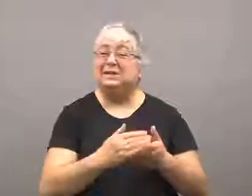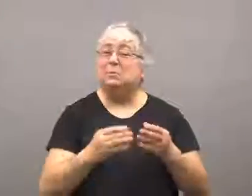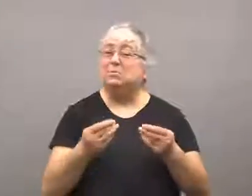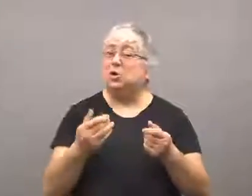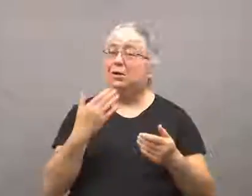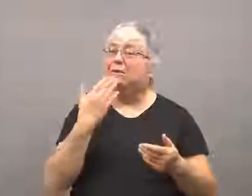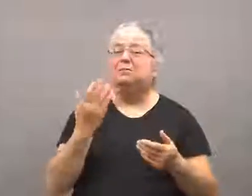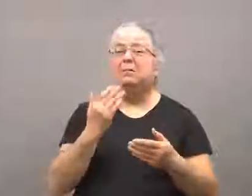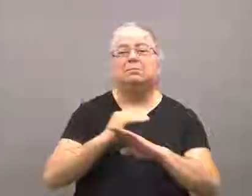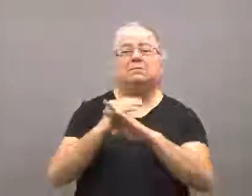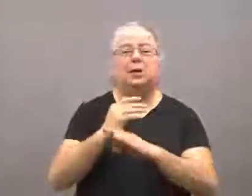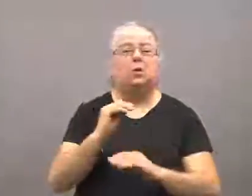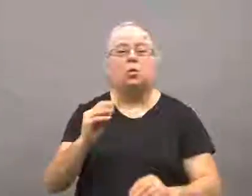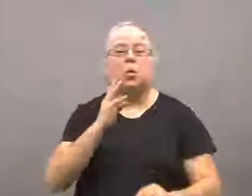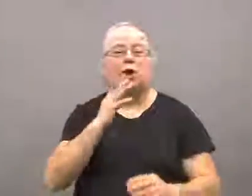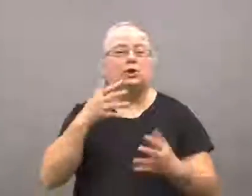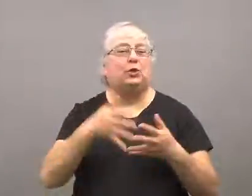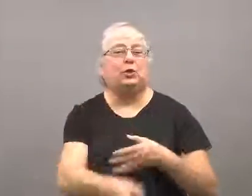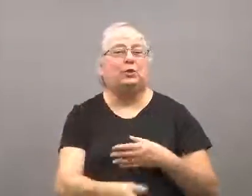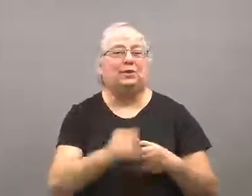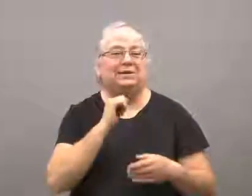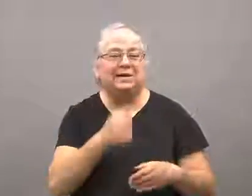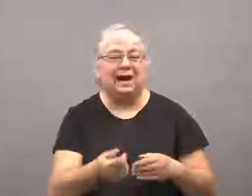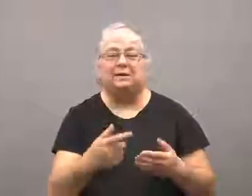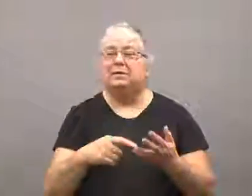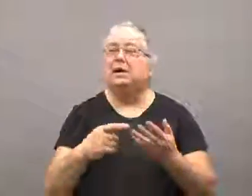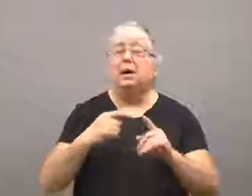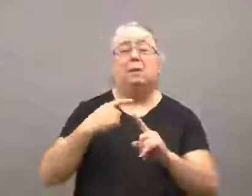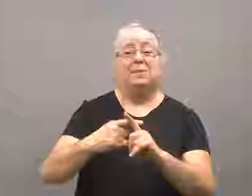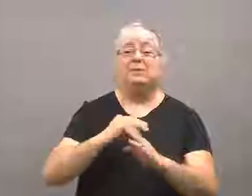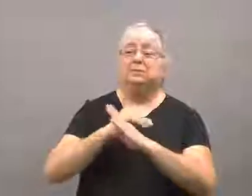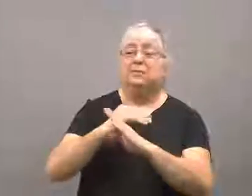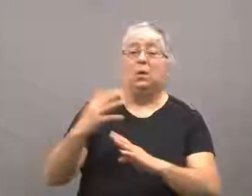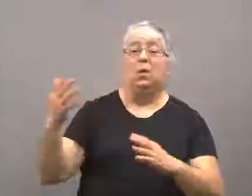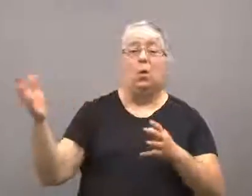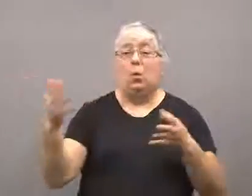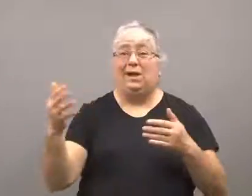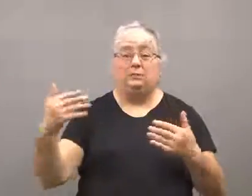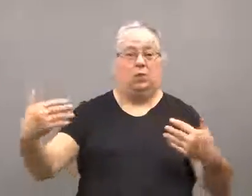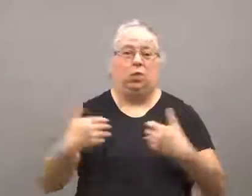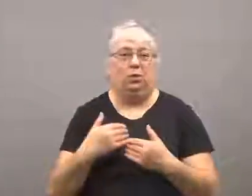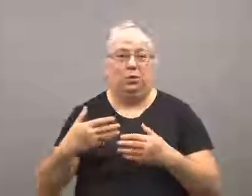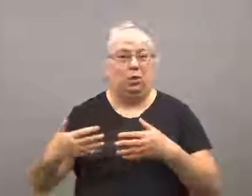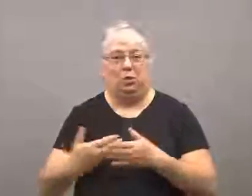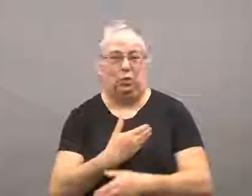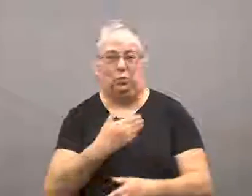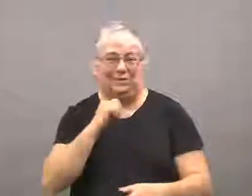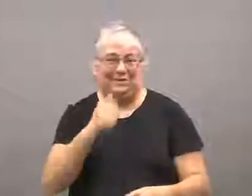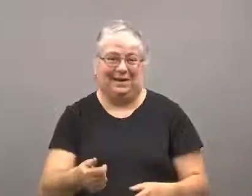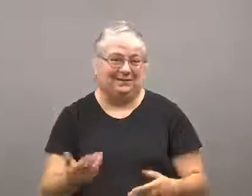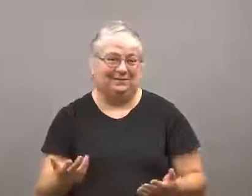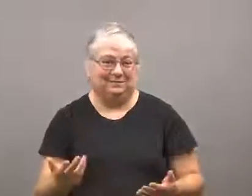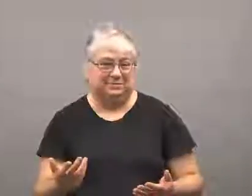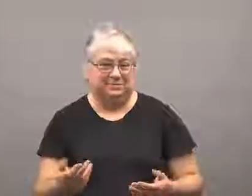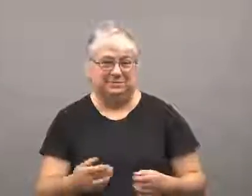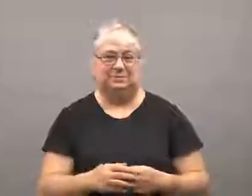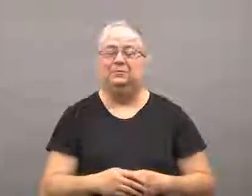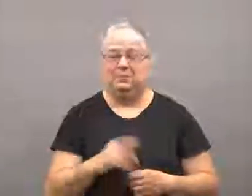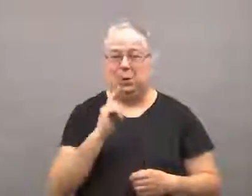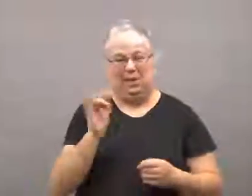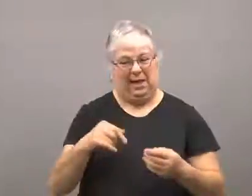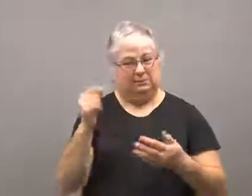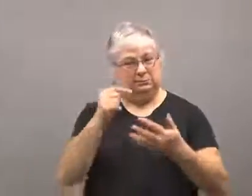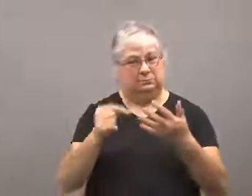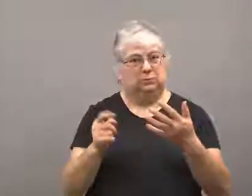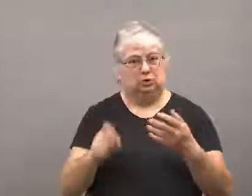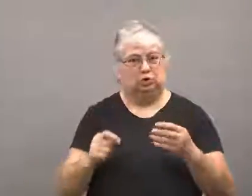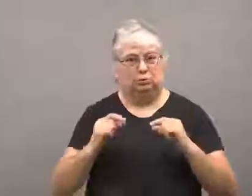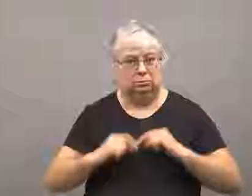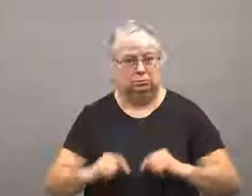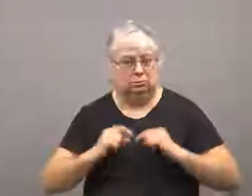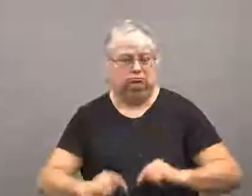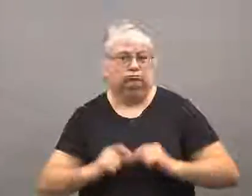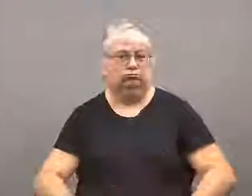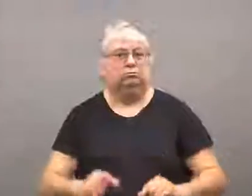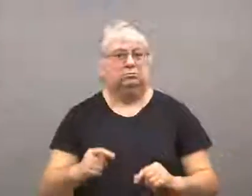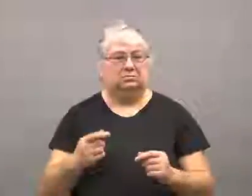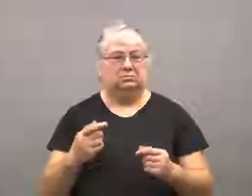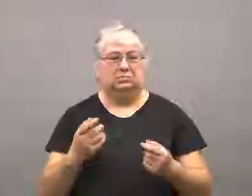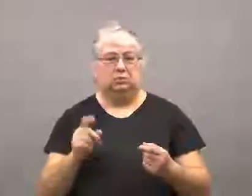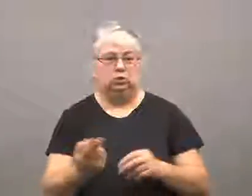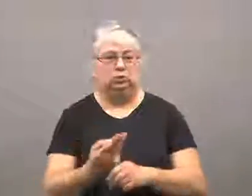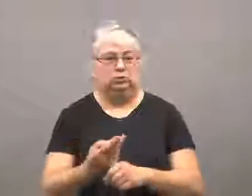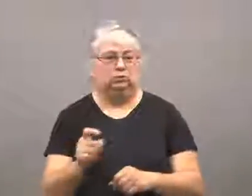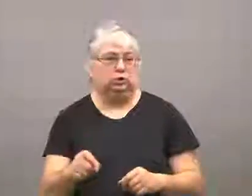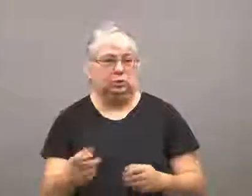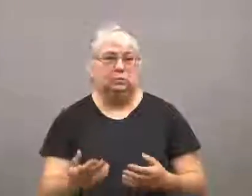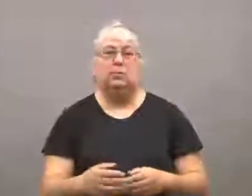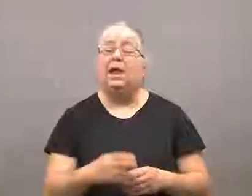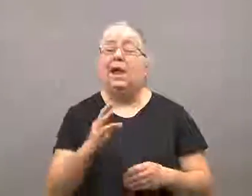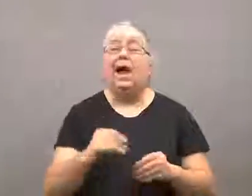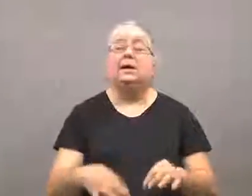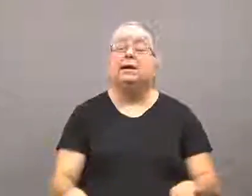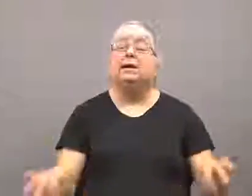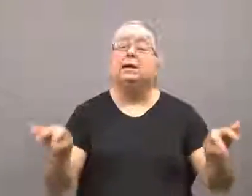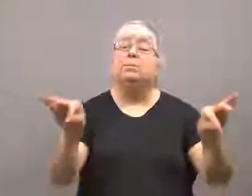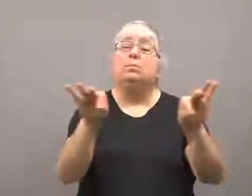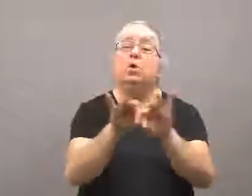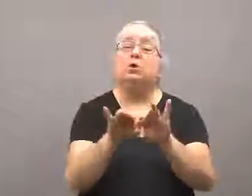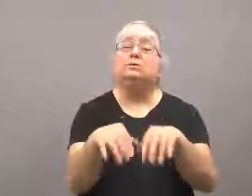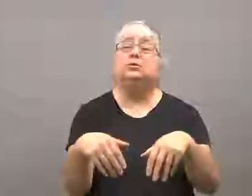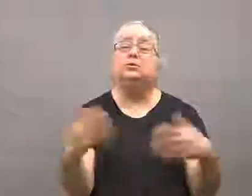Some materials are waterproof and stop the wind from cutting through.